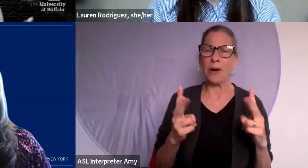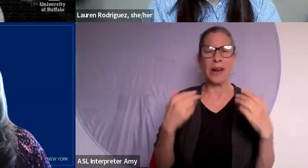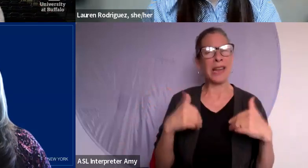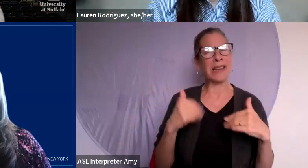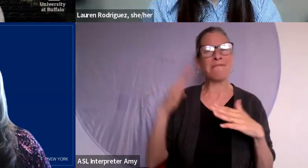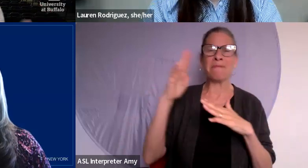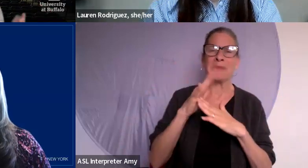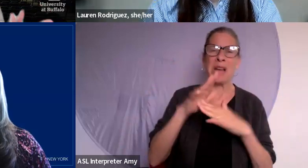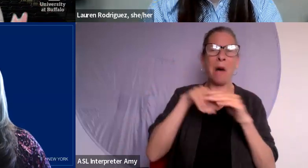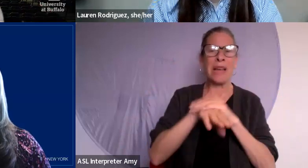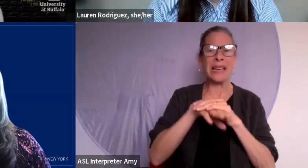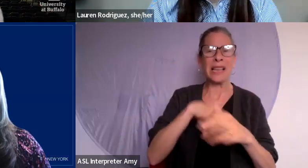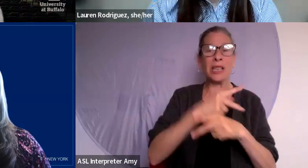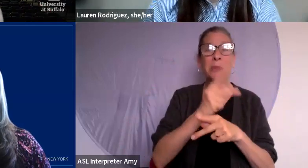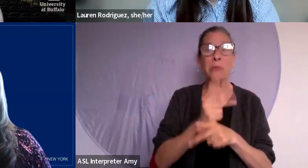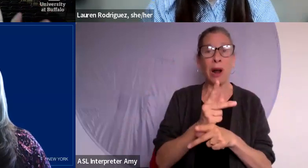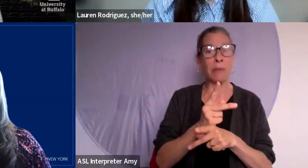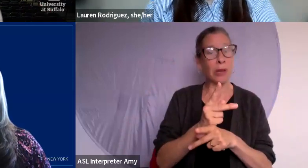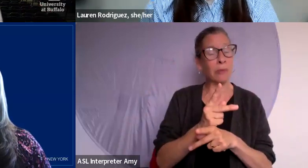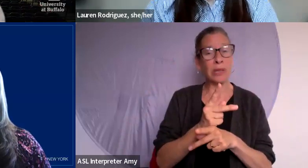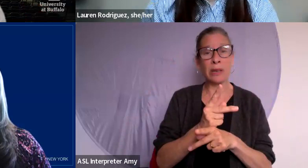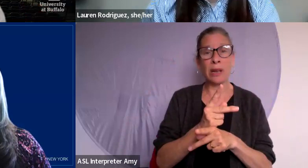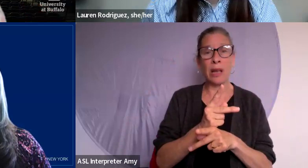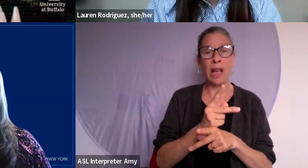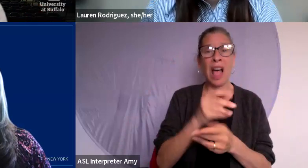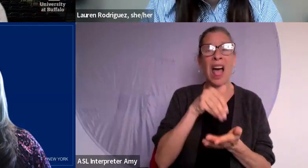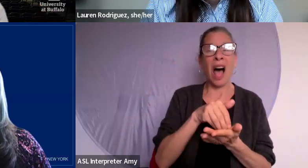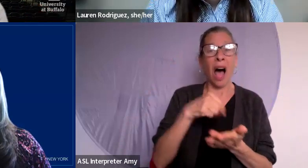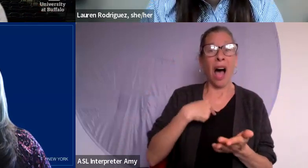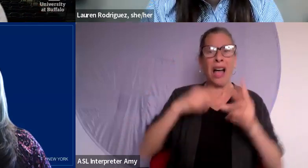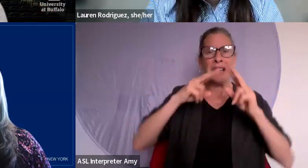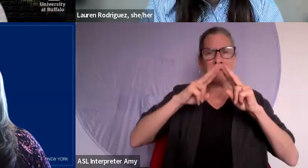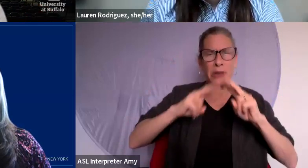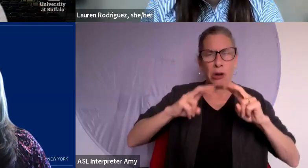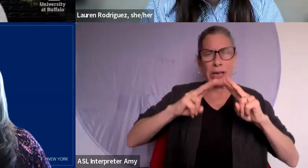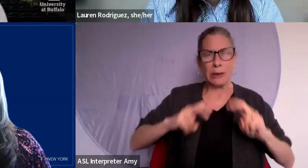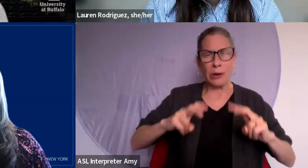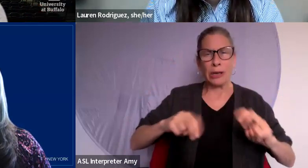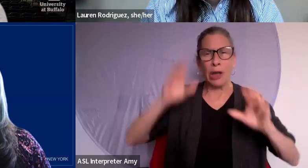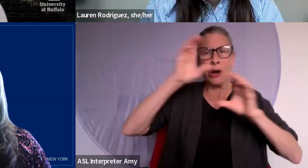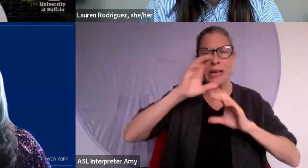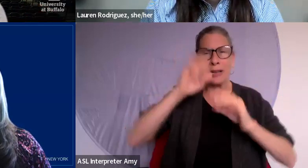that I have seen. And I have looked at hundreds if not 1000s of products. So when the decision was made by SUNY to use